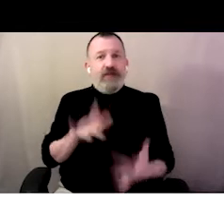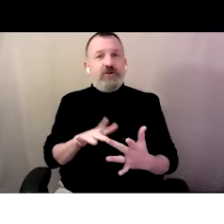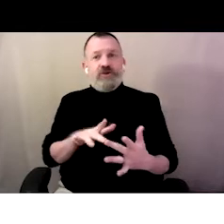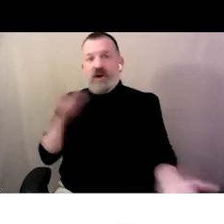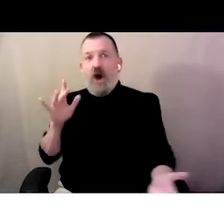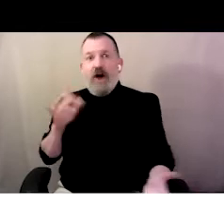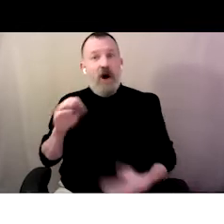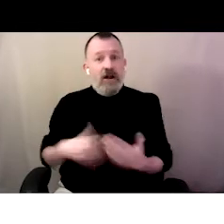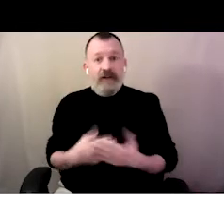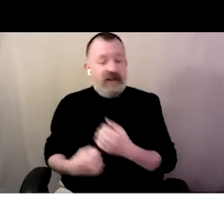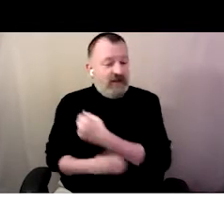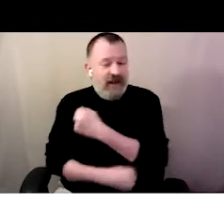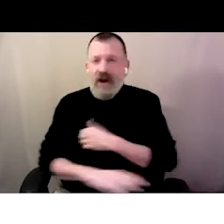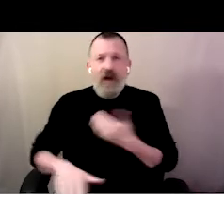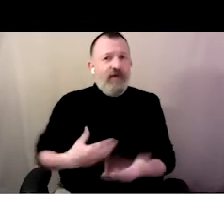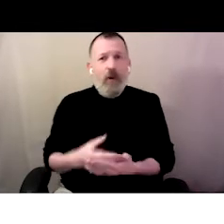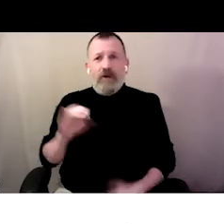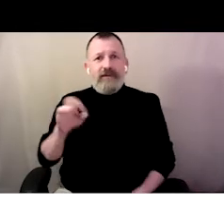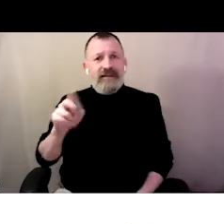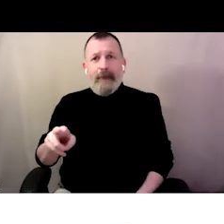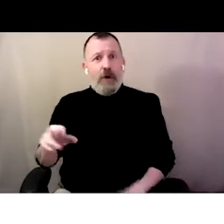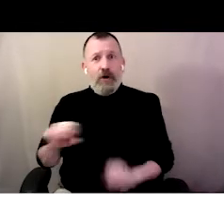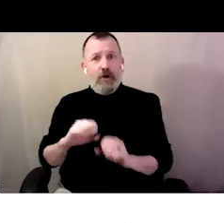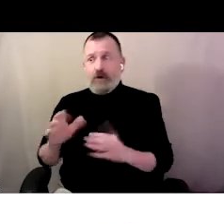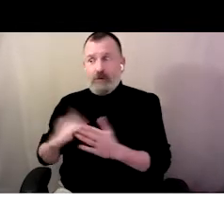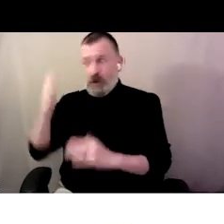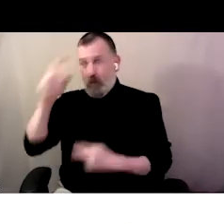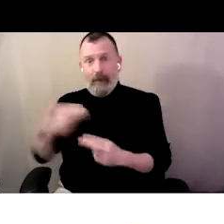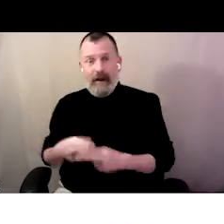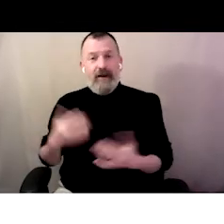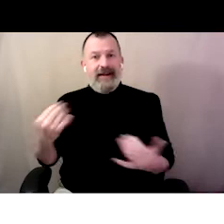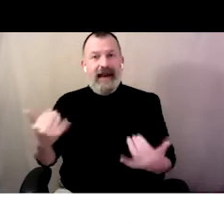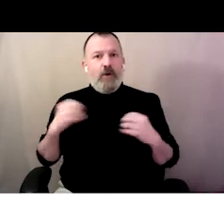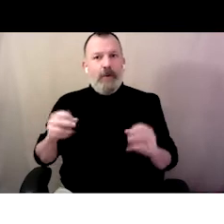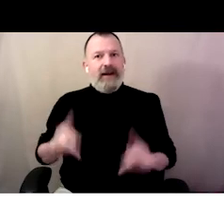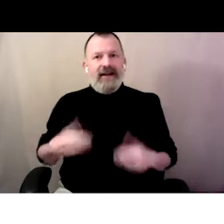whole cyber security community knew about. So now nobody has telemetry on these guys anymore where